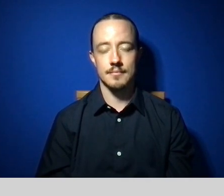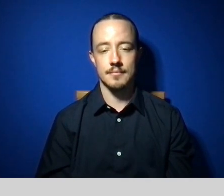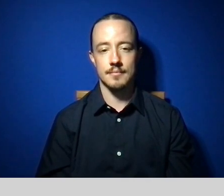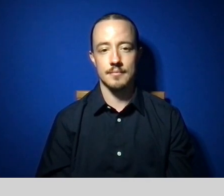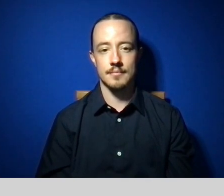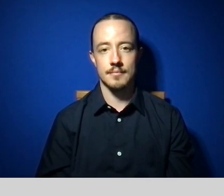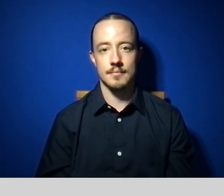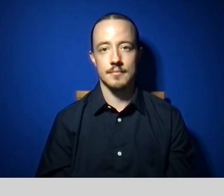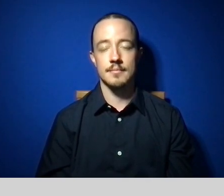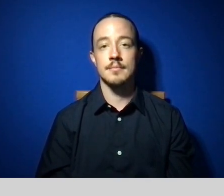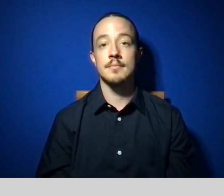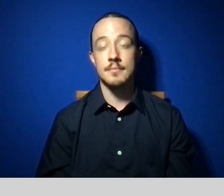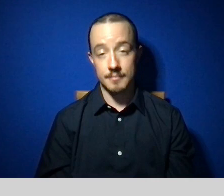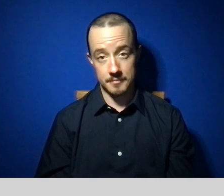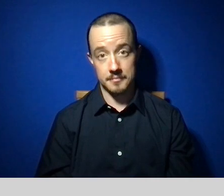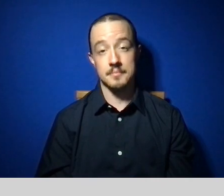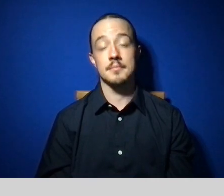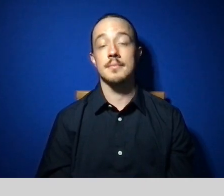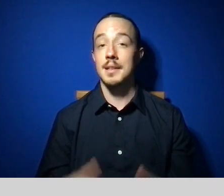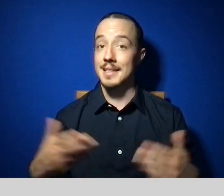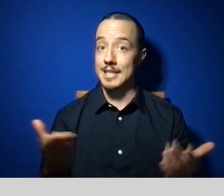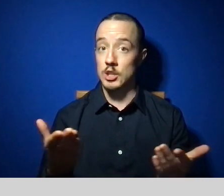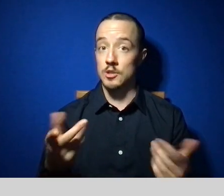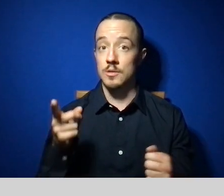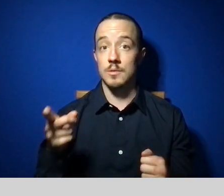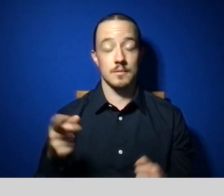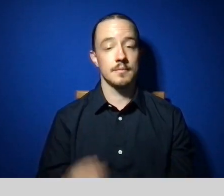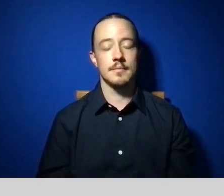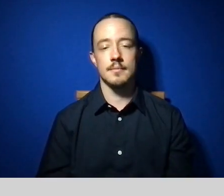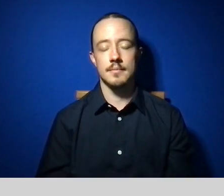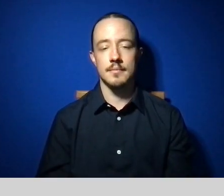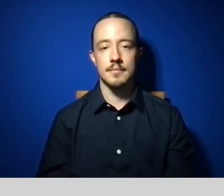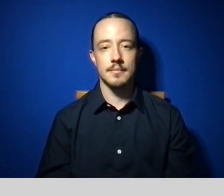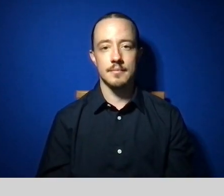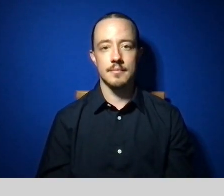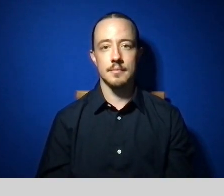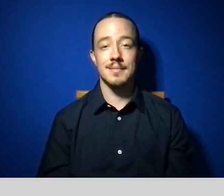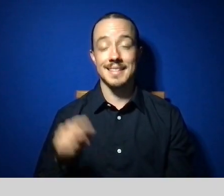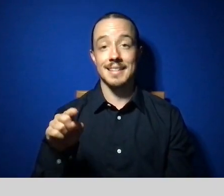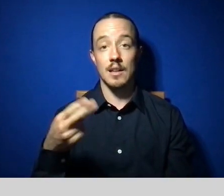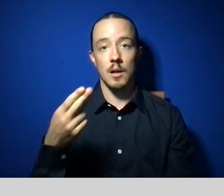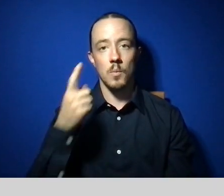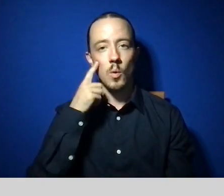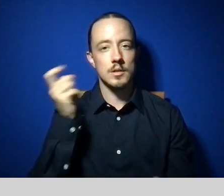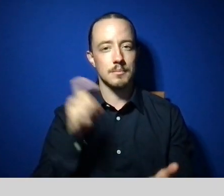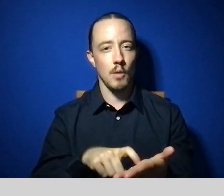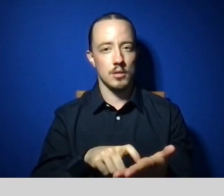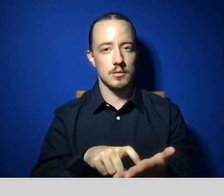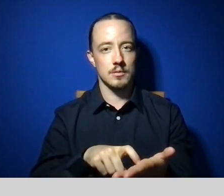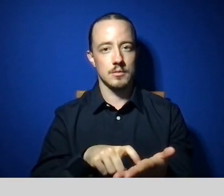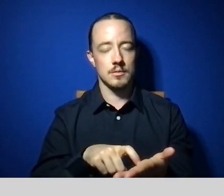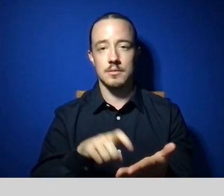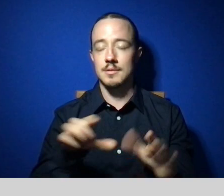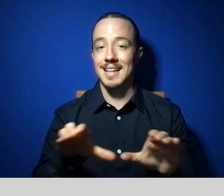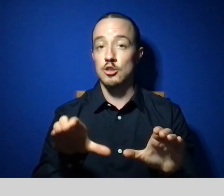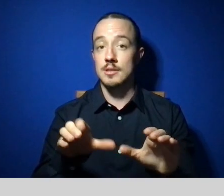And over here, GitHub will spot that those actions have been configured and start running